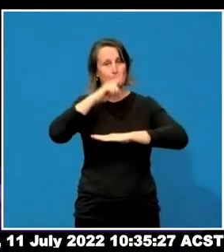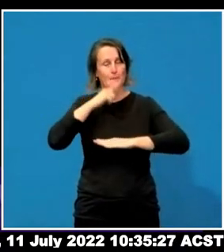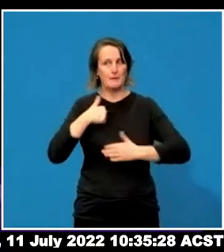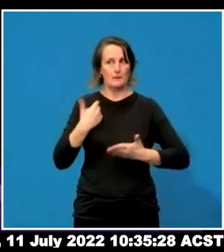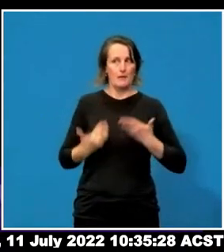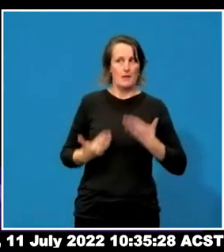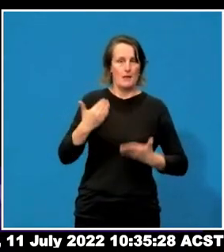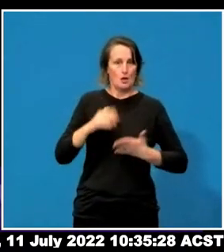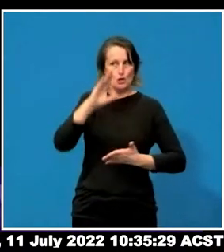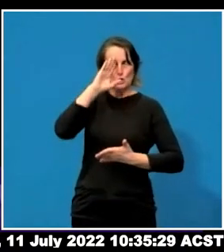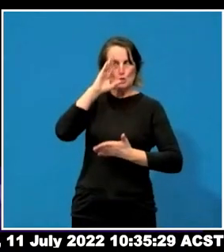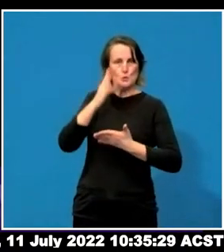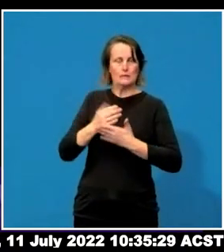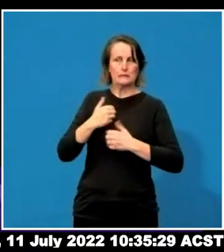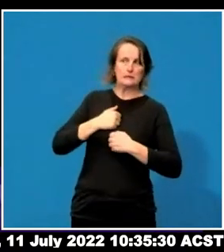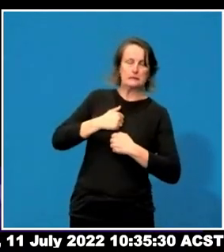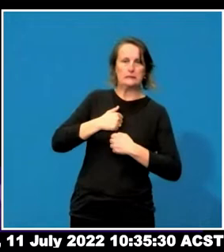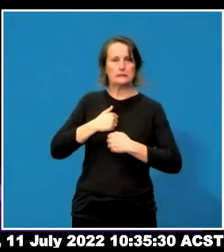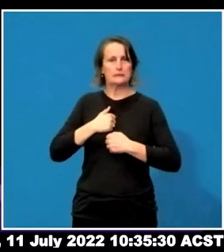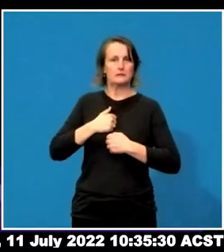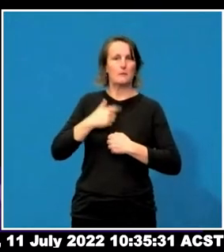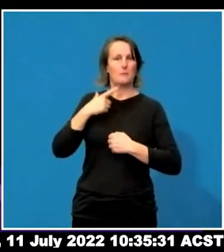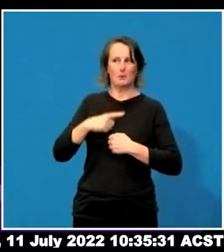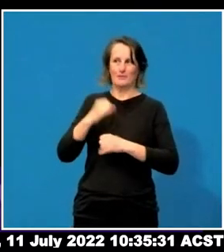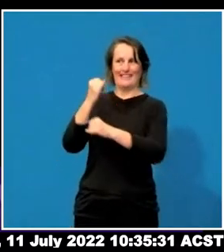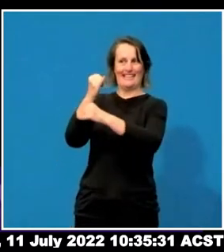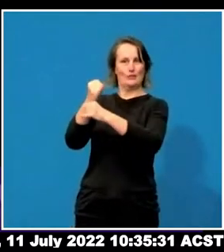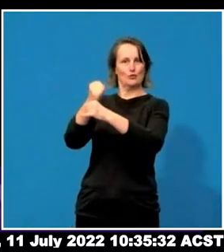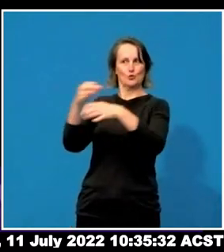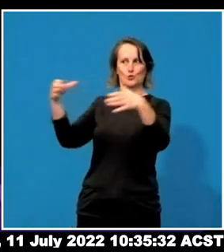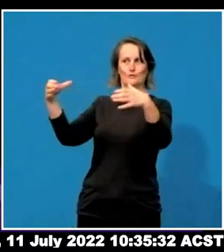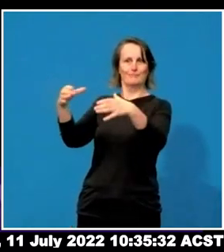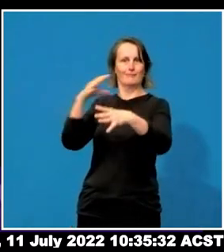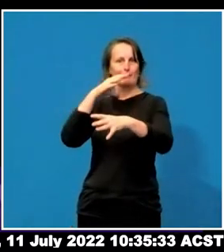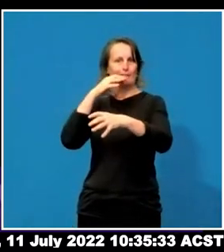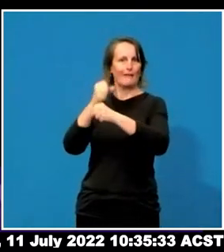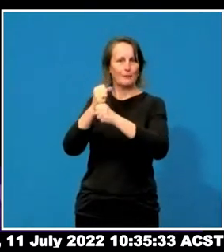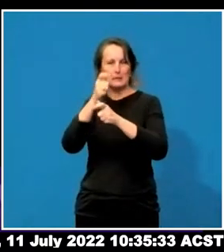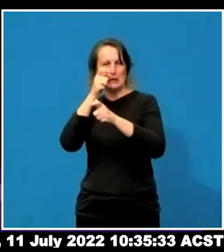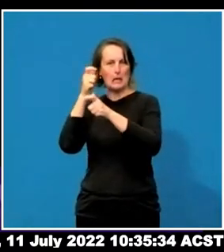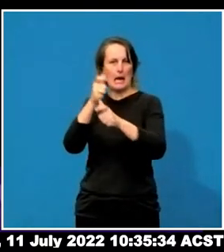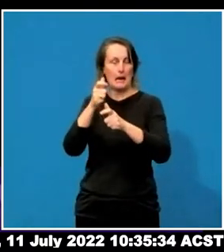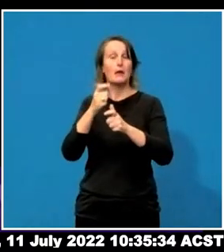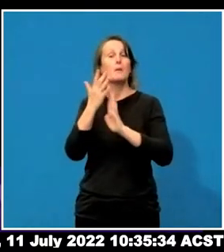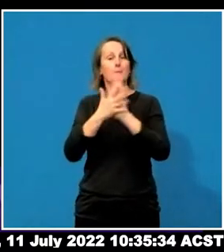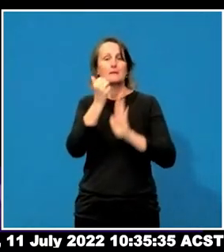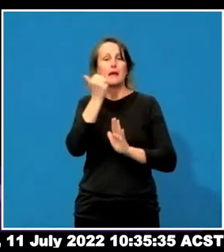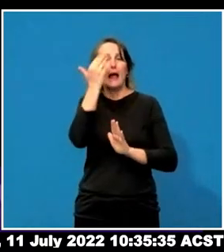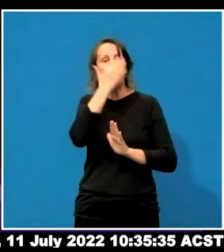towards what she describes as "institutional care." Distrust arising from both personal